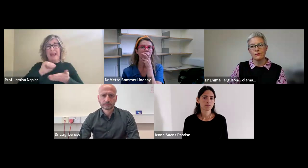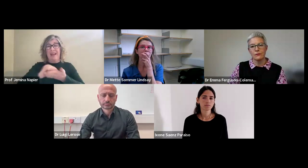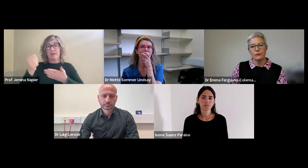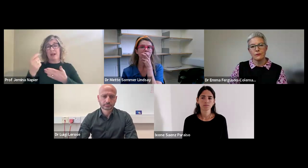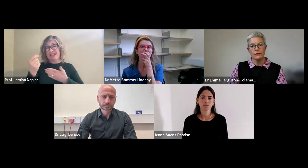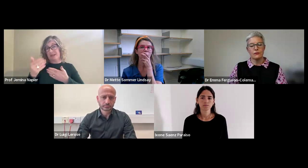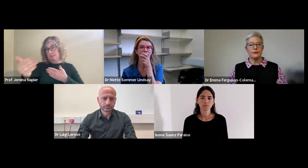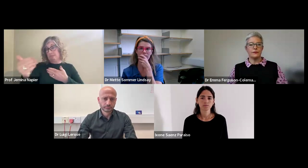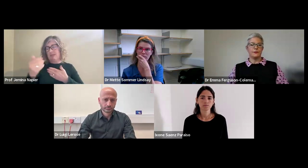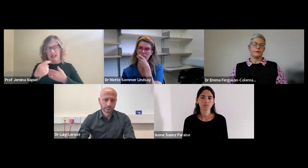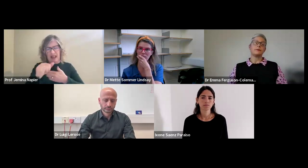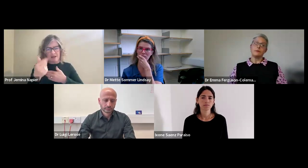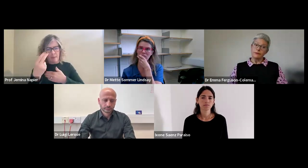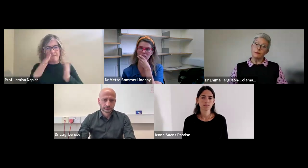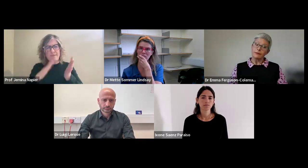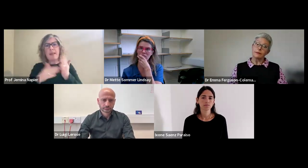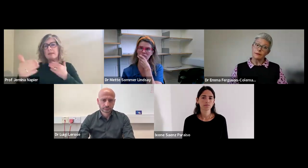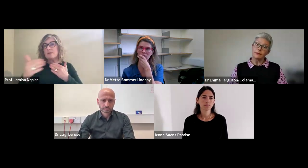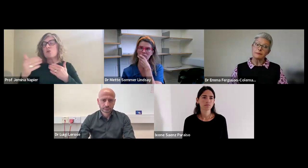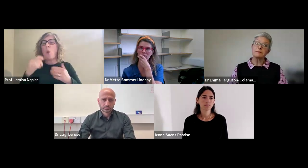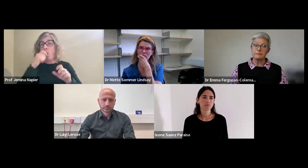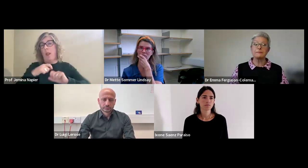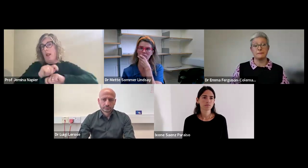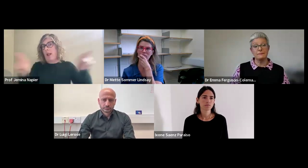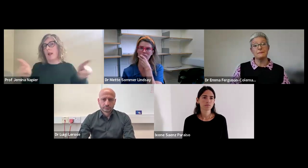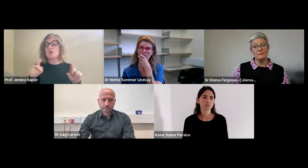to encourage them to do so and that advert will be coming out I think in the next couple of months,